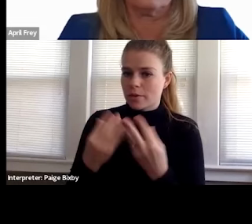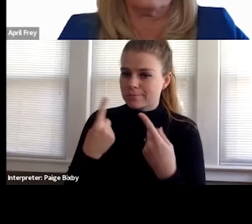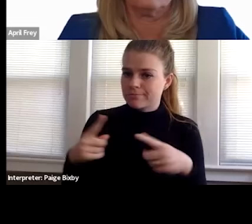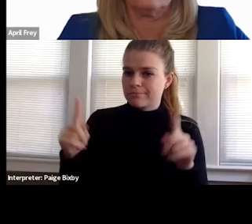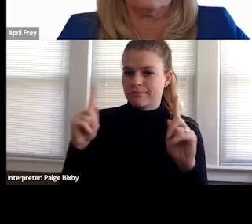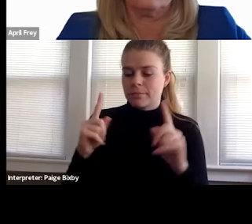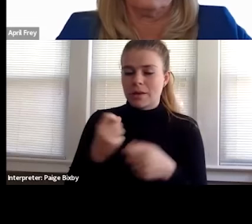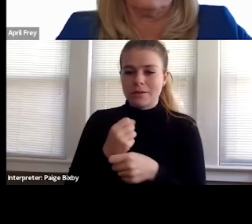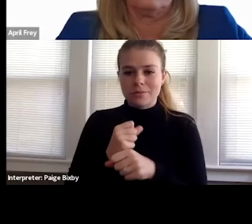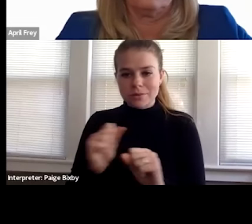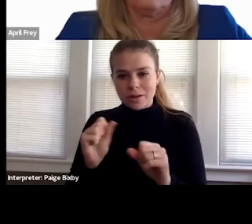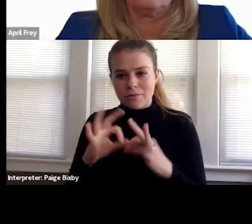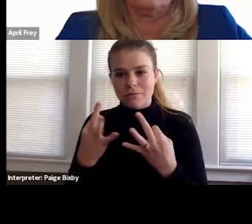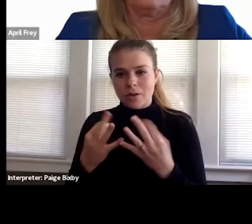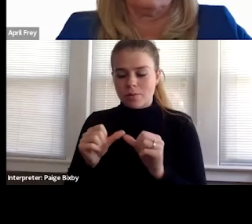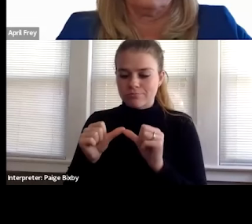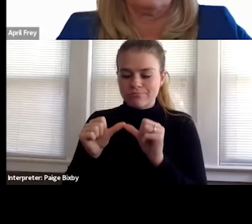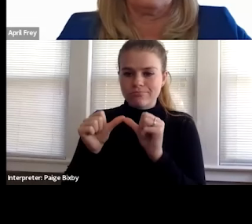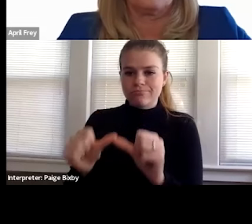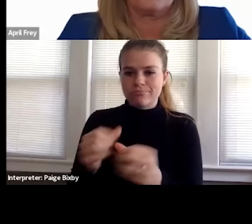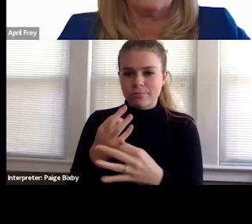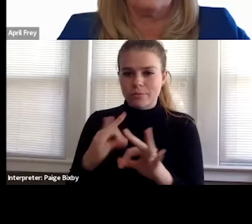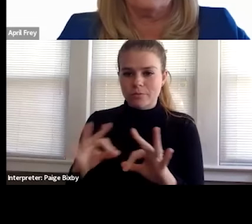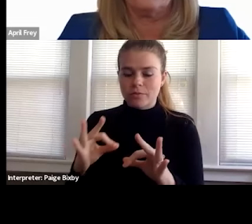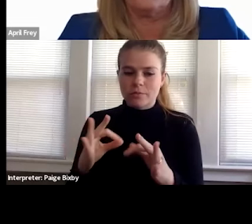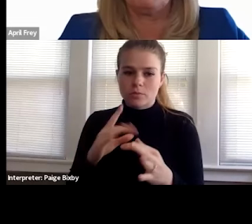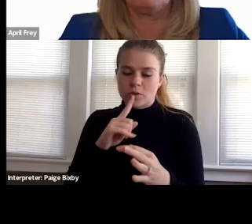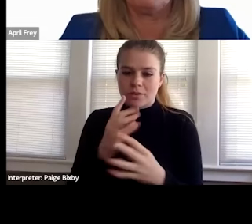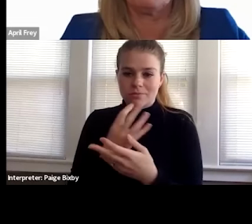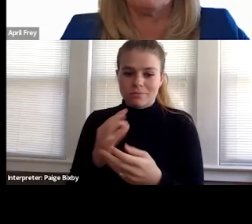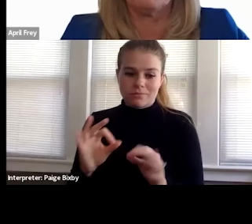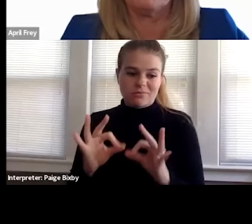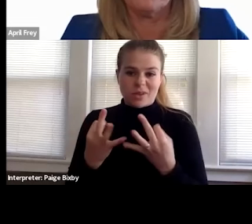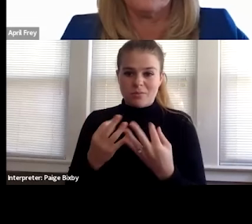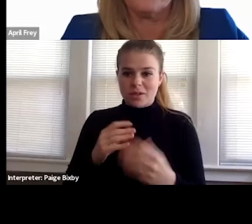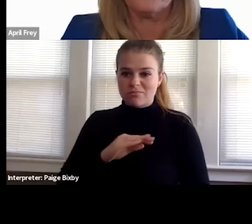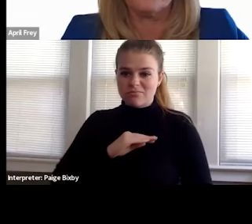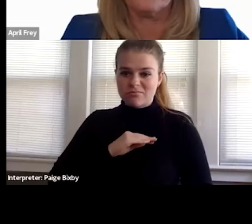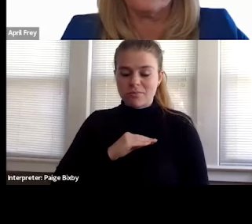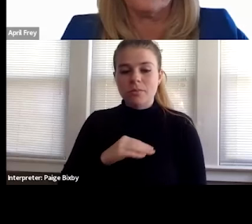and long-term family wellbeing. So I'm hopeful, out of today's webinar, you'll find some key strategies